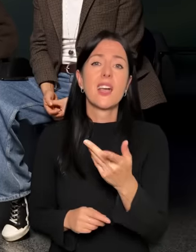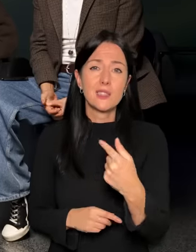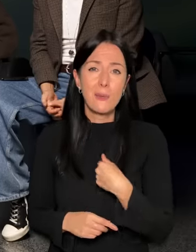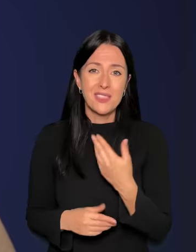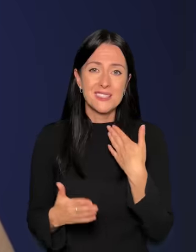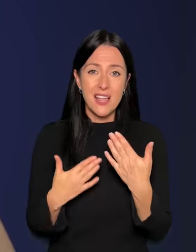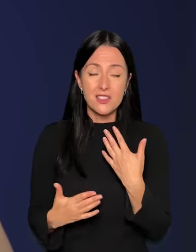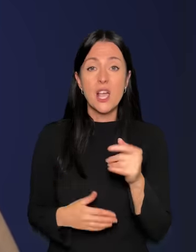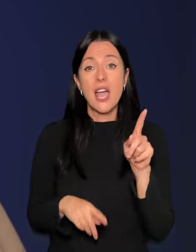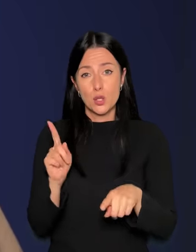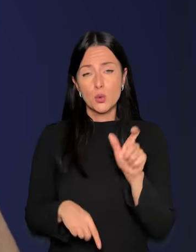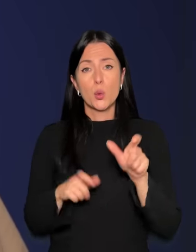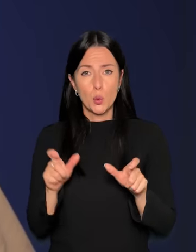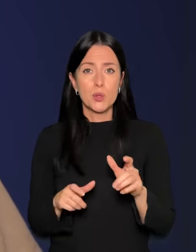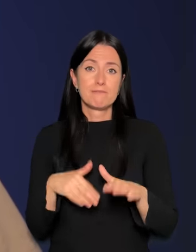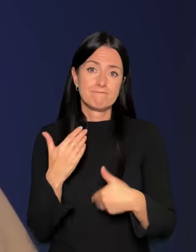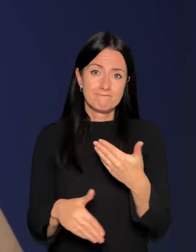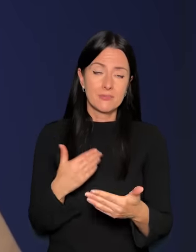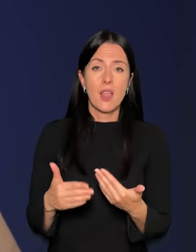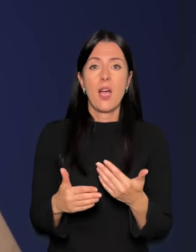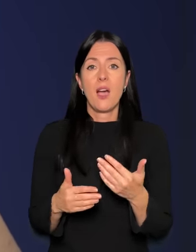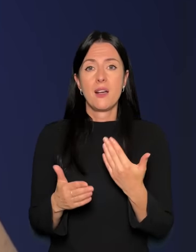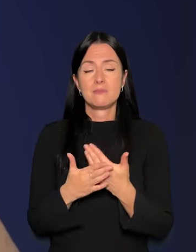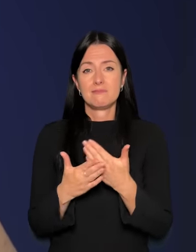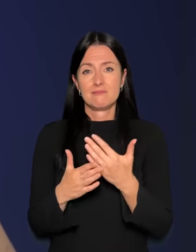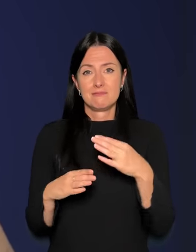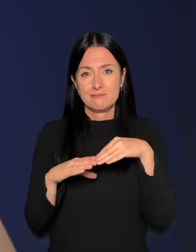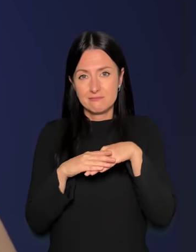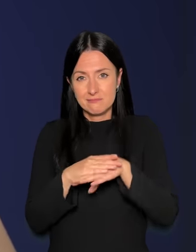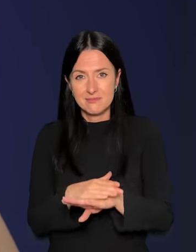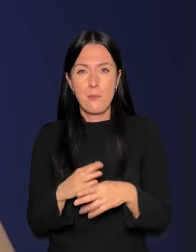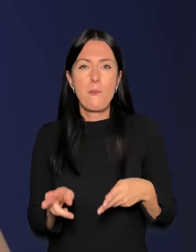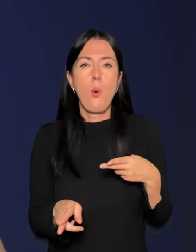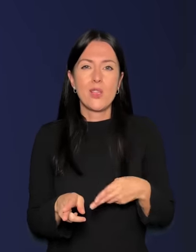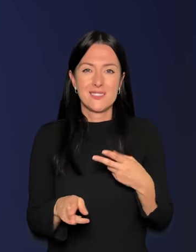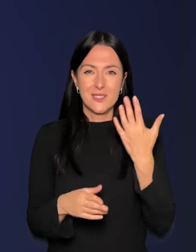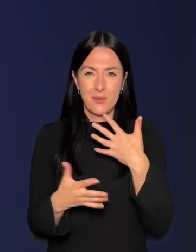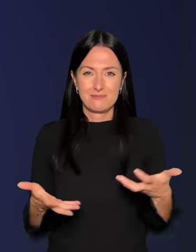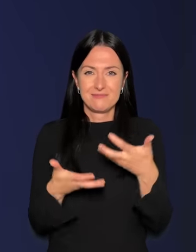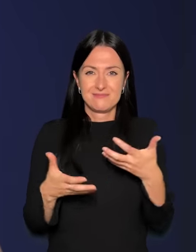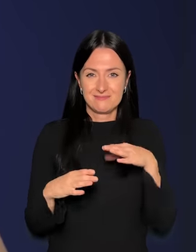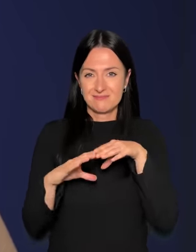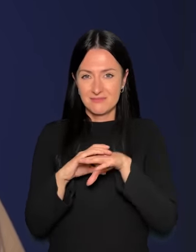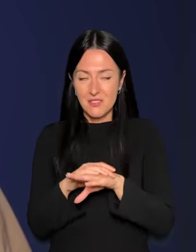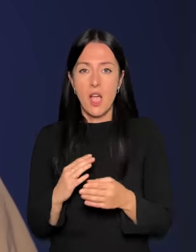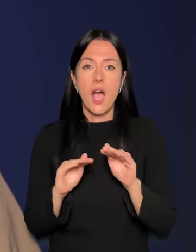how they feel about me. Sometimes people offer to help me make my bed on the train when I'm in a compartment.